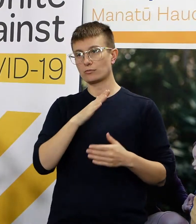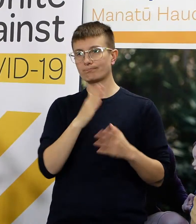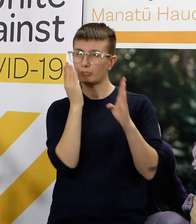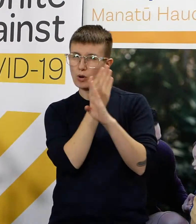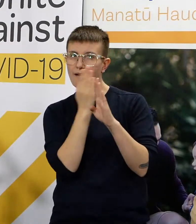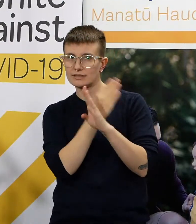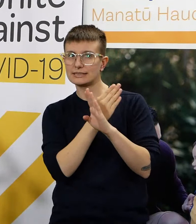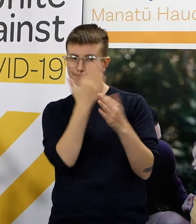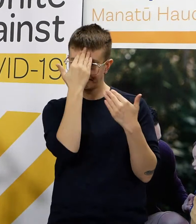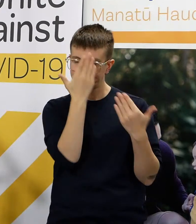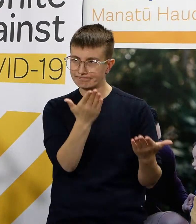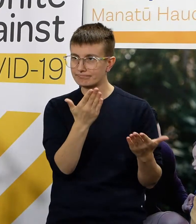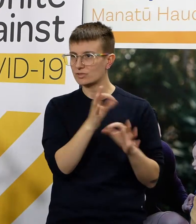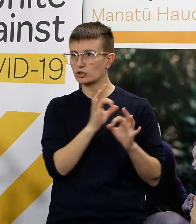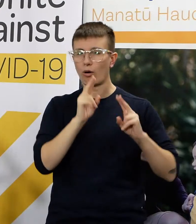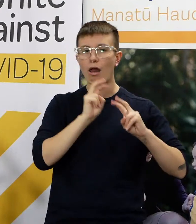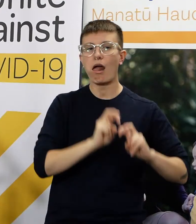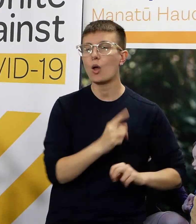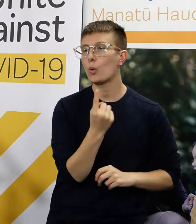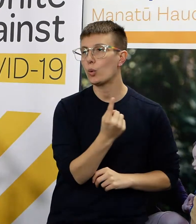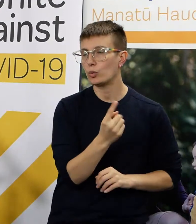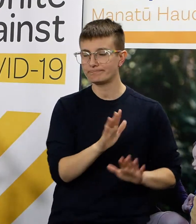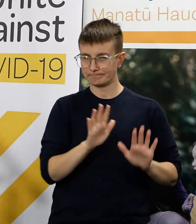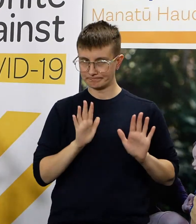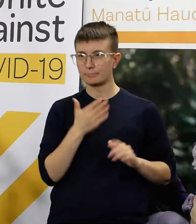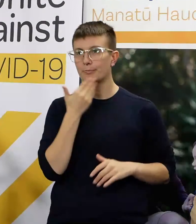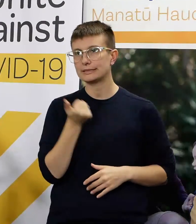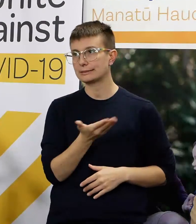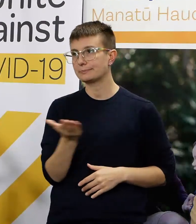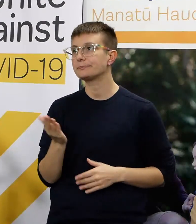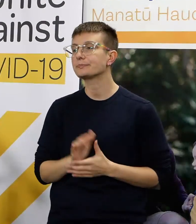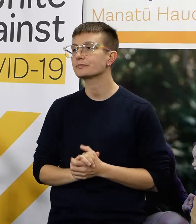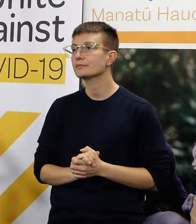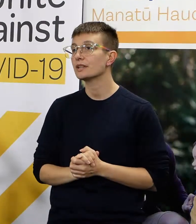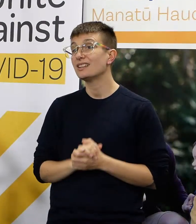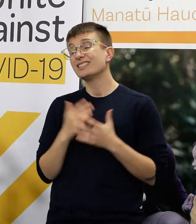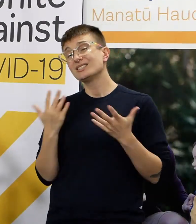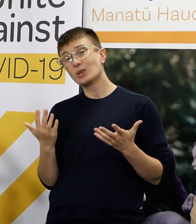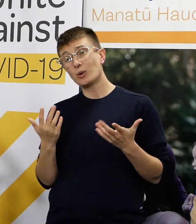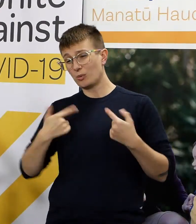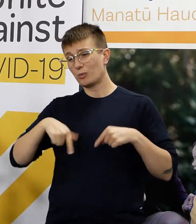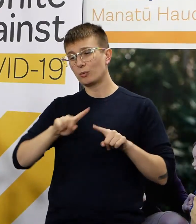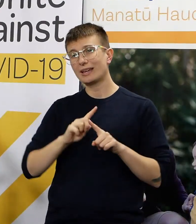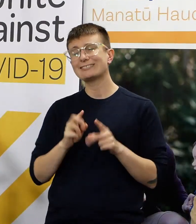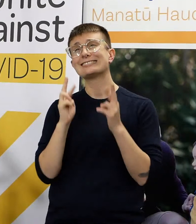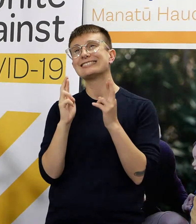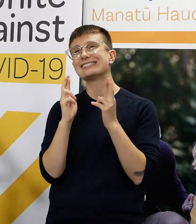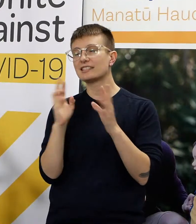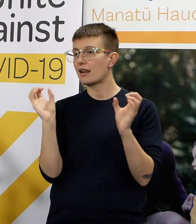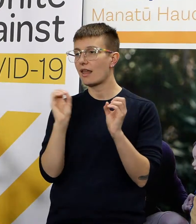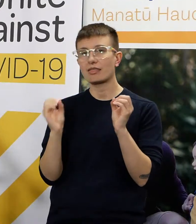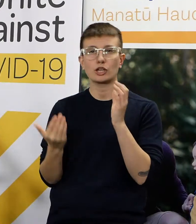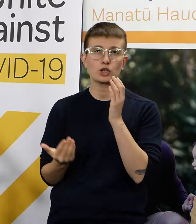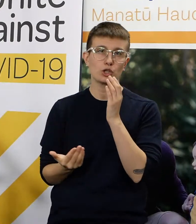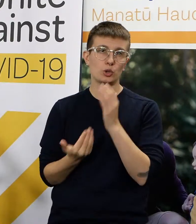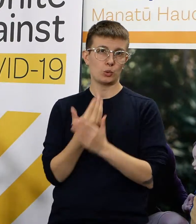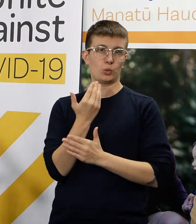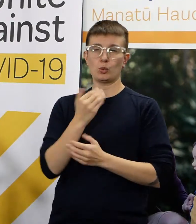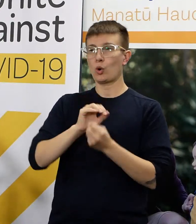Now, a new case is something that we hoped we wouldn't get but it is also something that we expected and we have planned for.